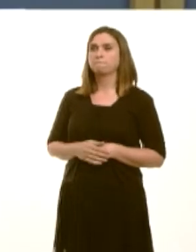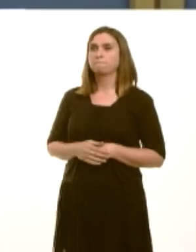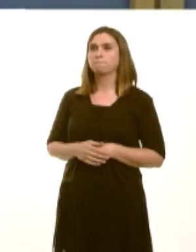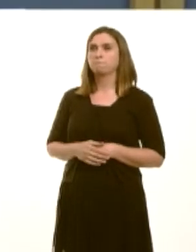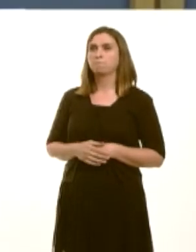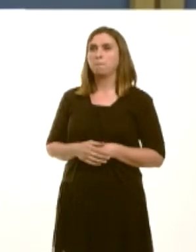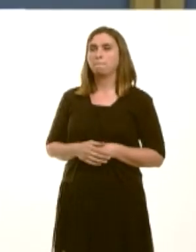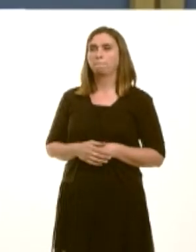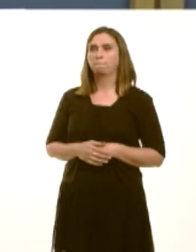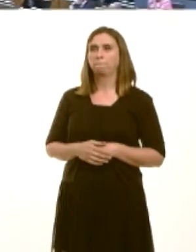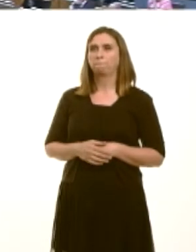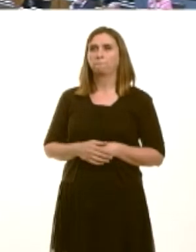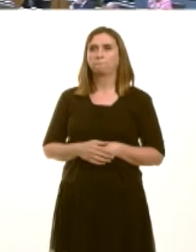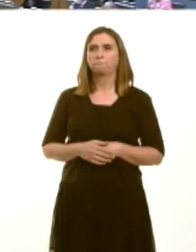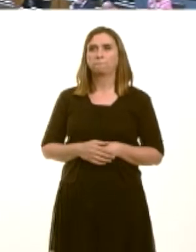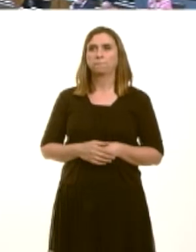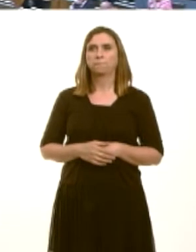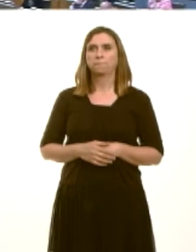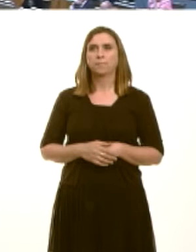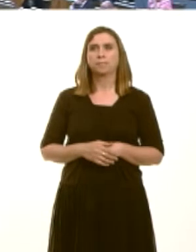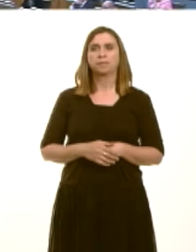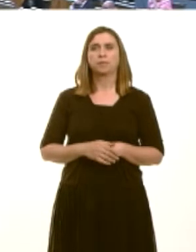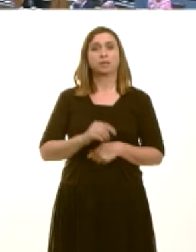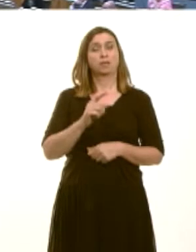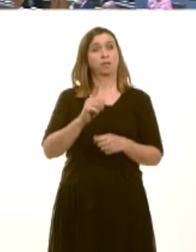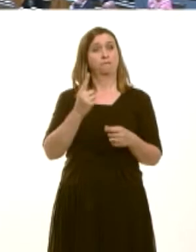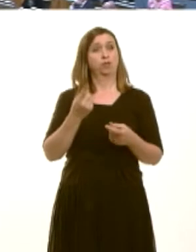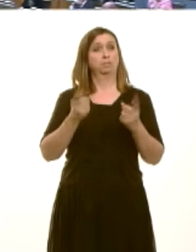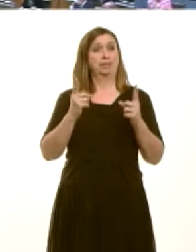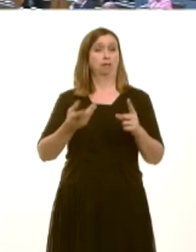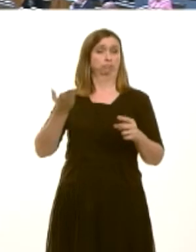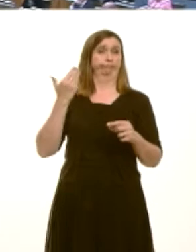Eluned Parrott: First Minister, your predecessor suggested that, for Walesís GVA, the target